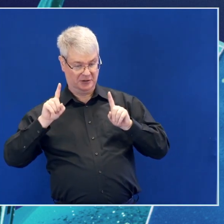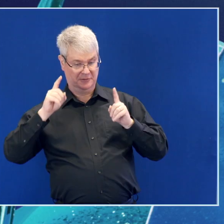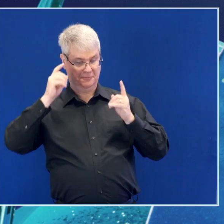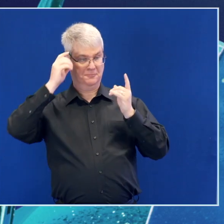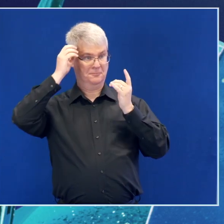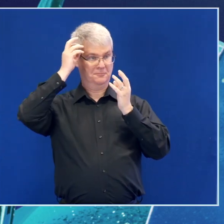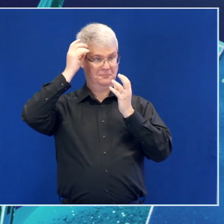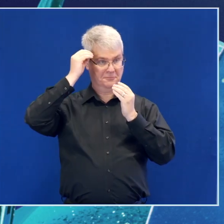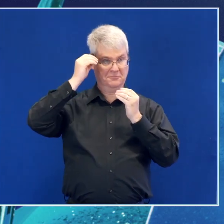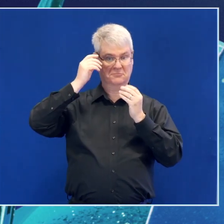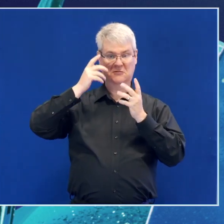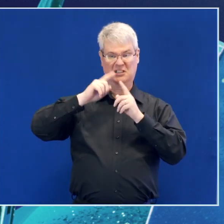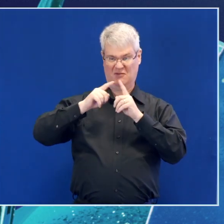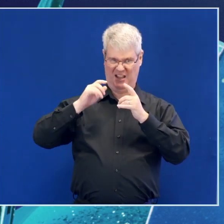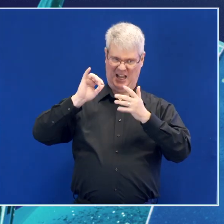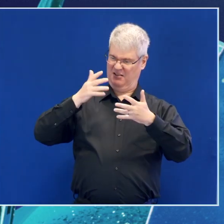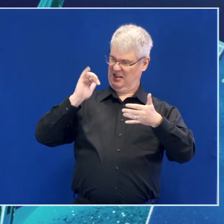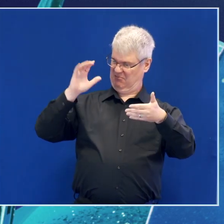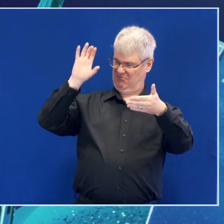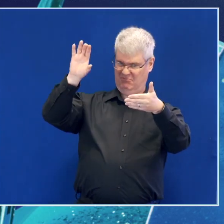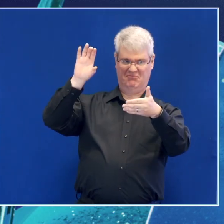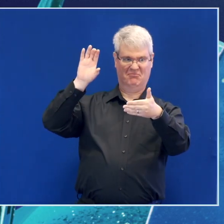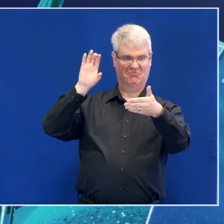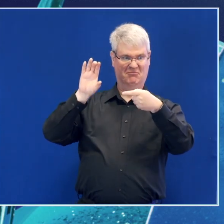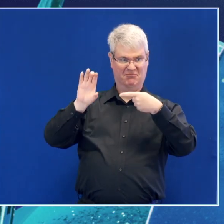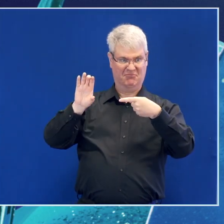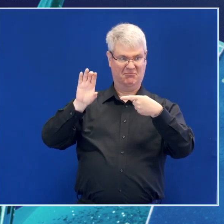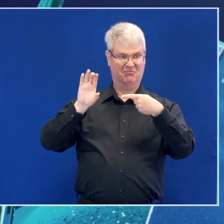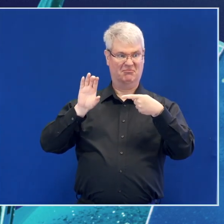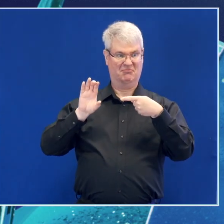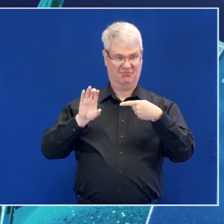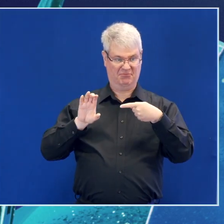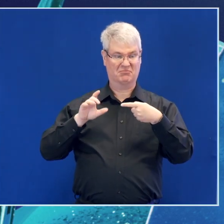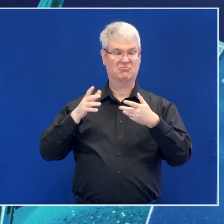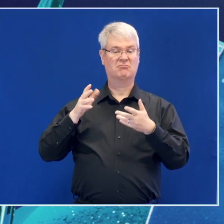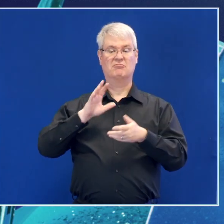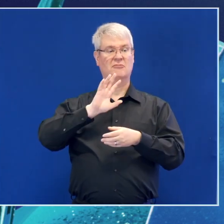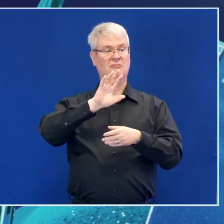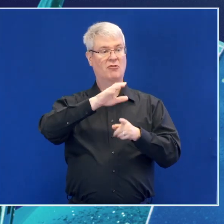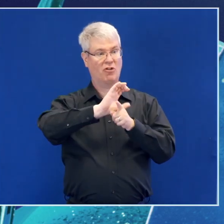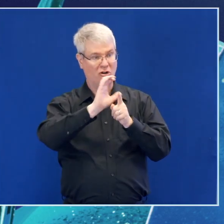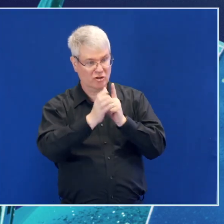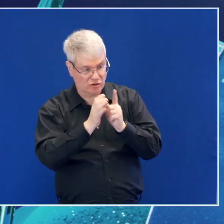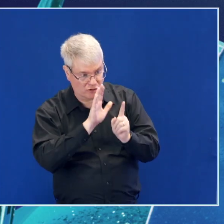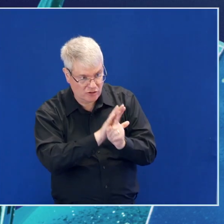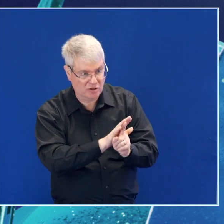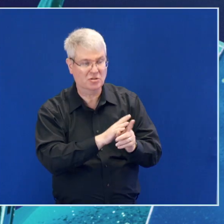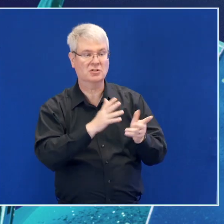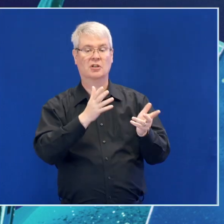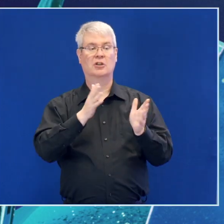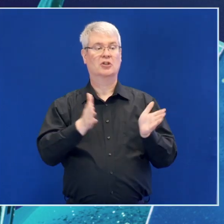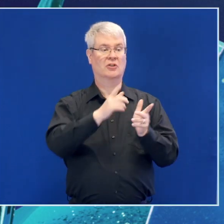Section one is build an inclusive culture. Encourage respect for different thinking styles and communication preferences.